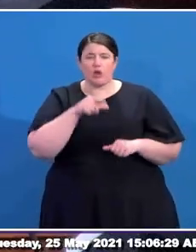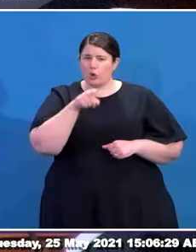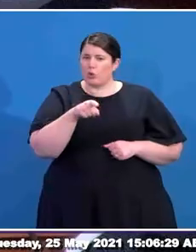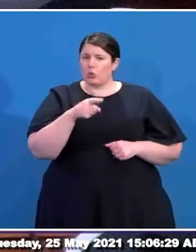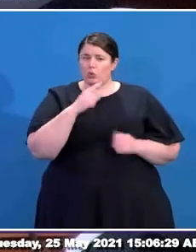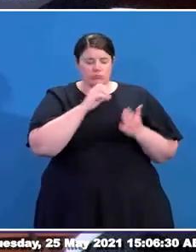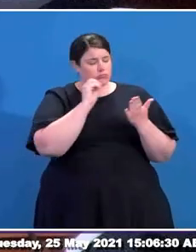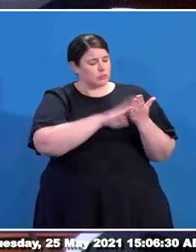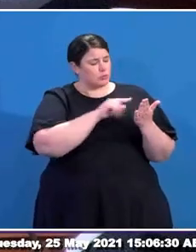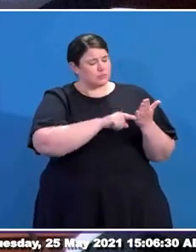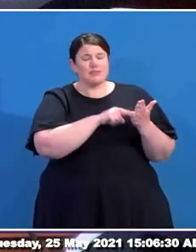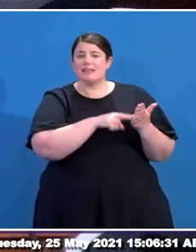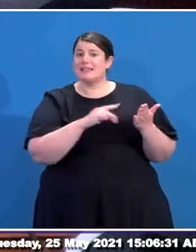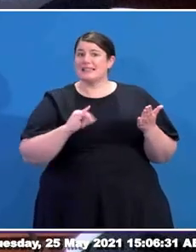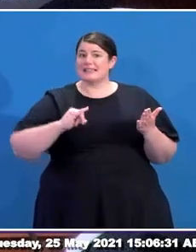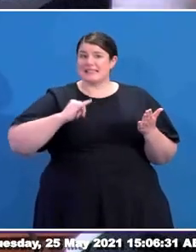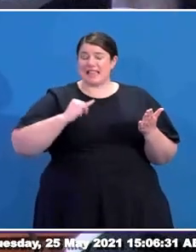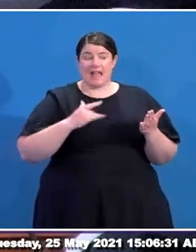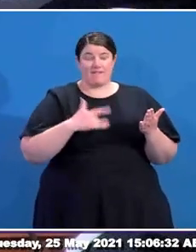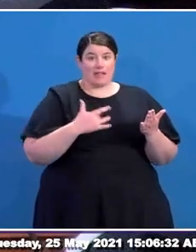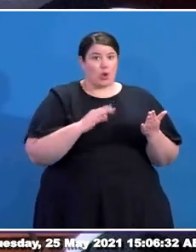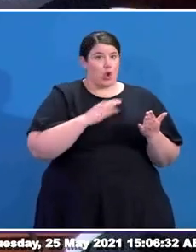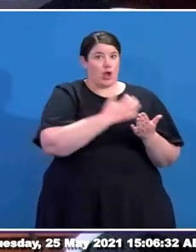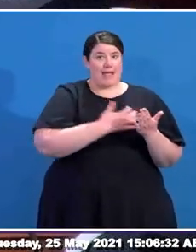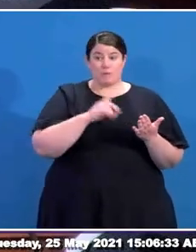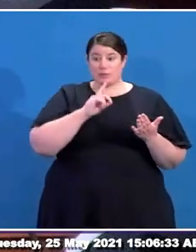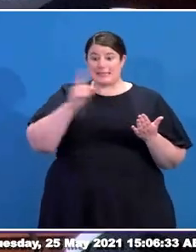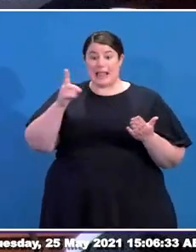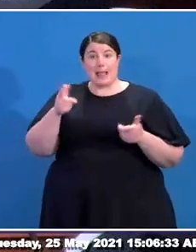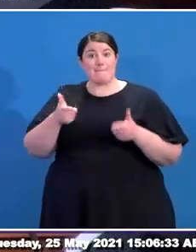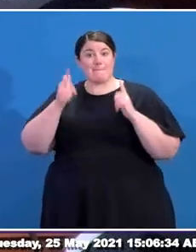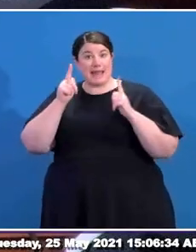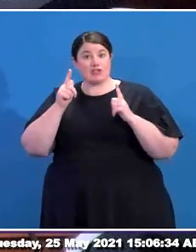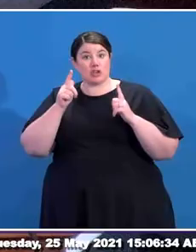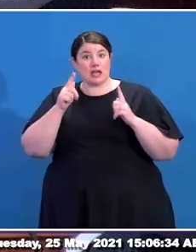to confide in their manager, they also report feeling uncomfortable going above